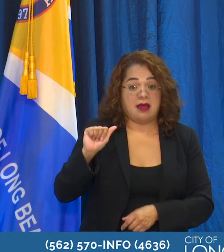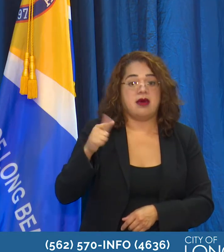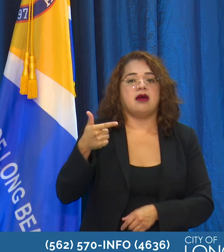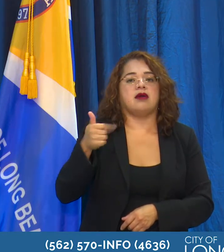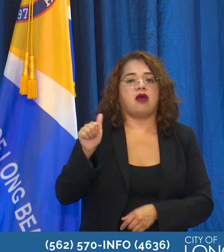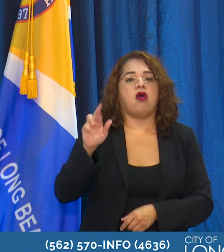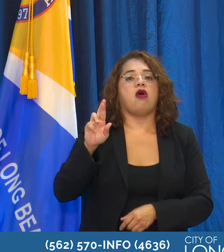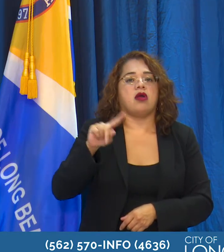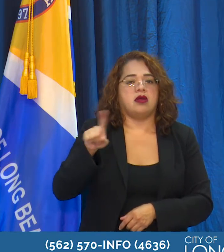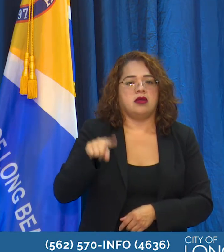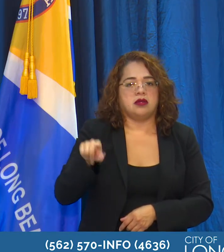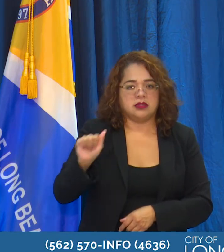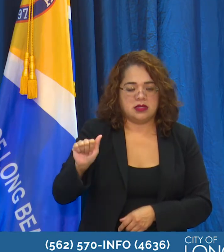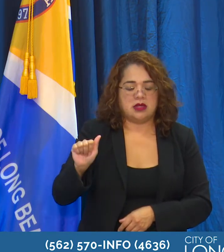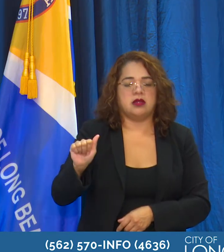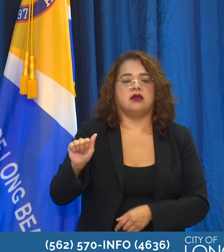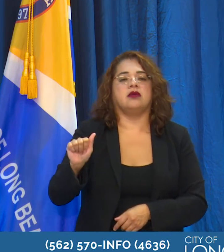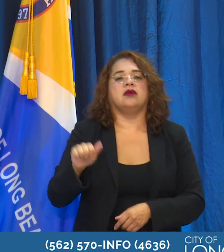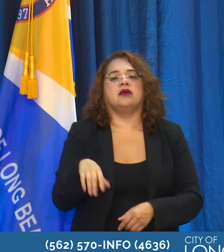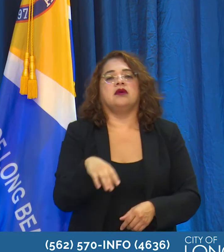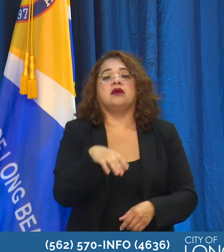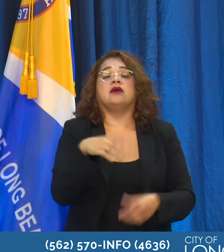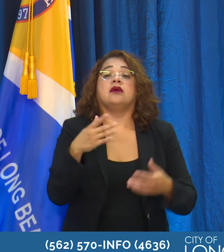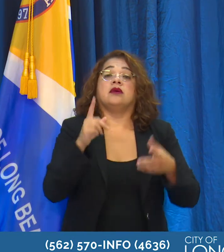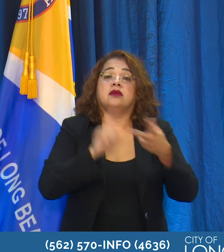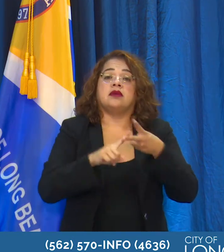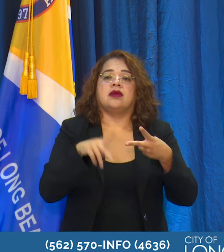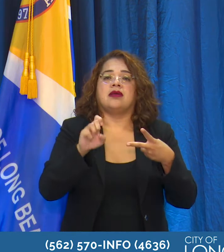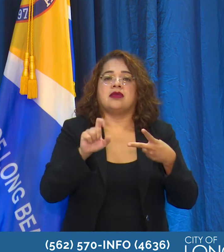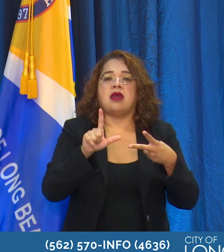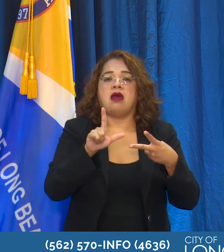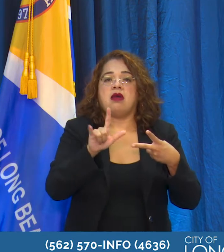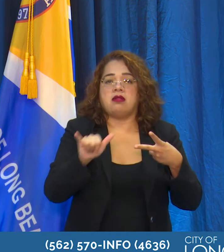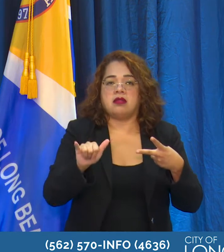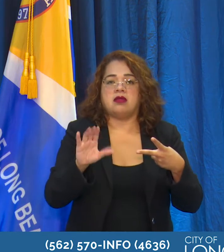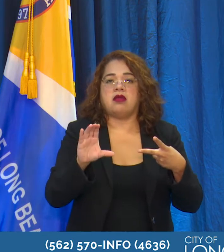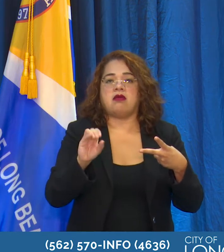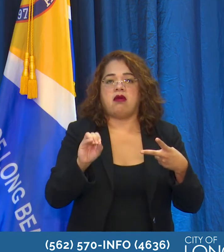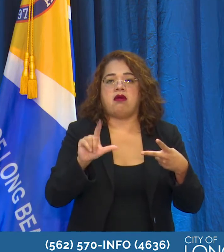our Health director, who will of course give our COVID update today.